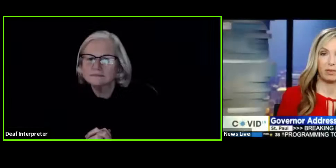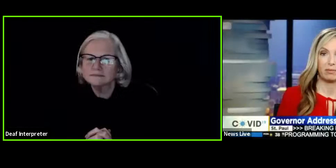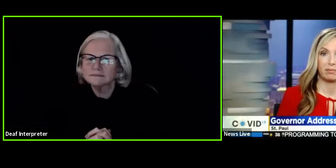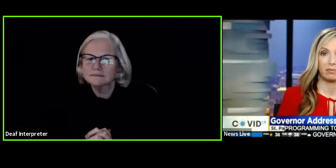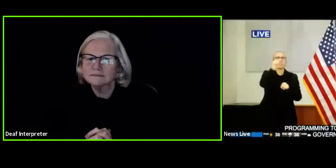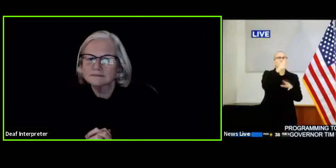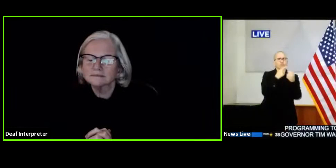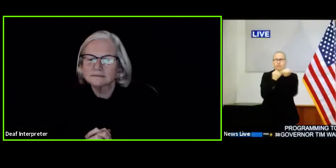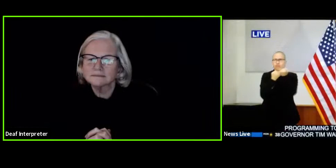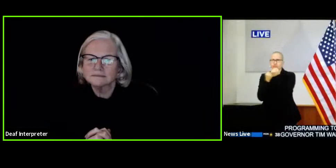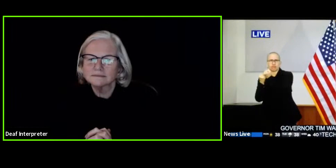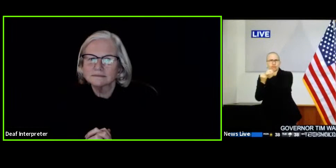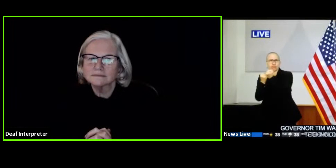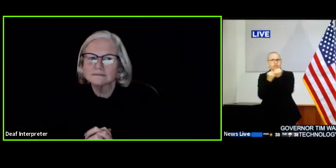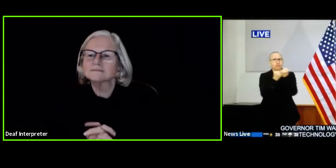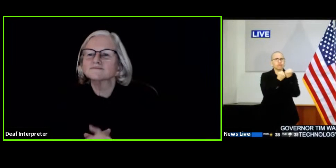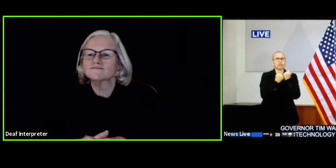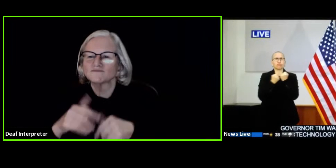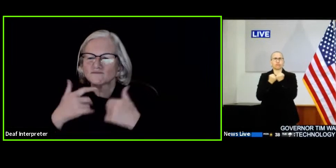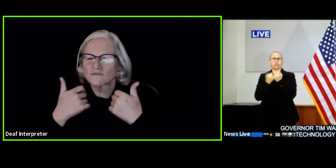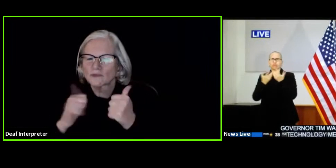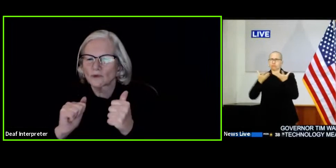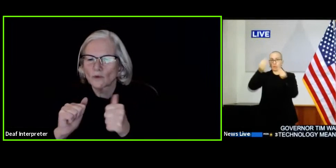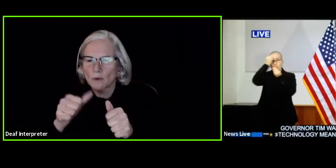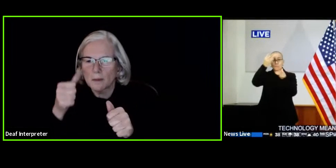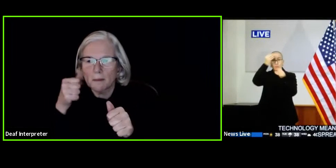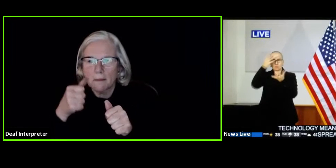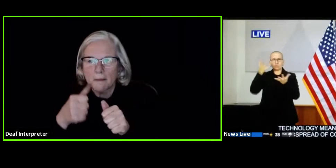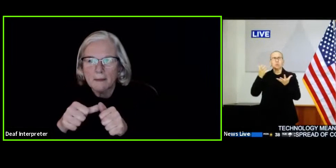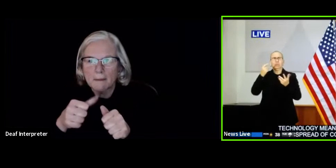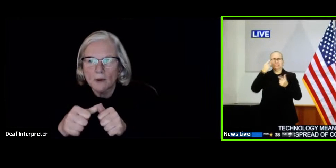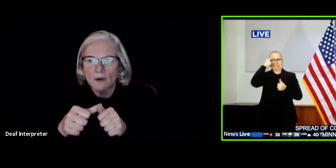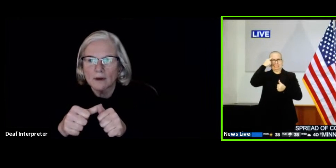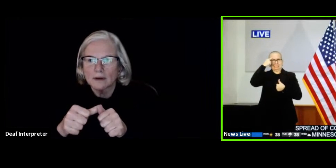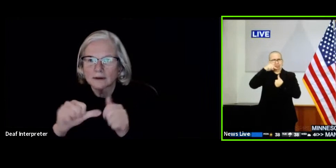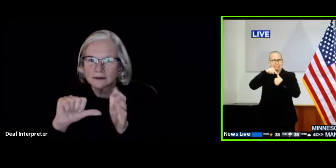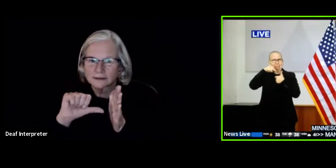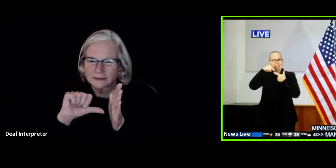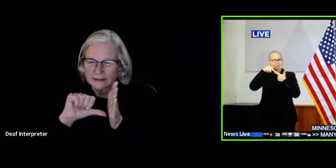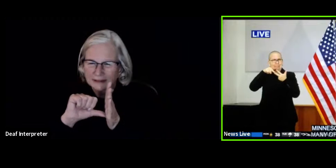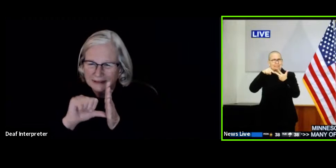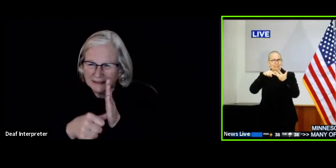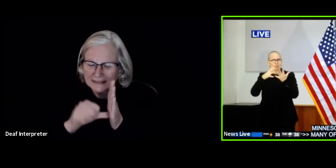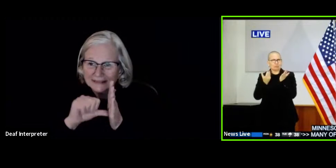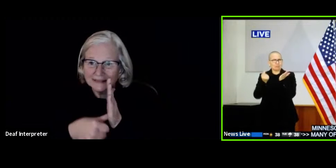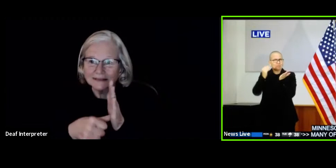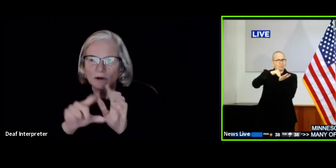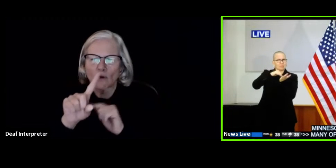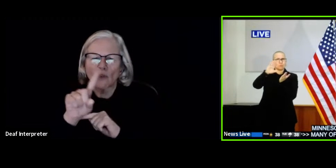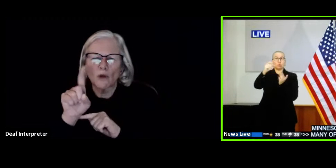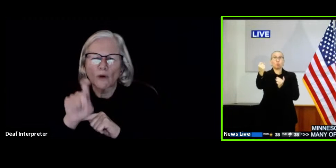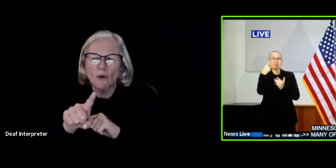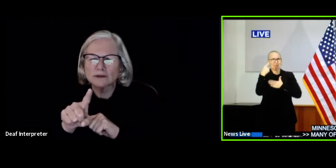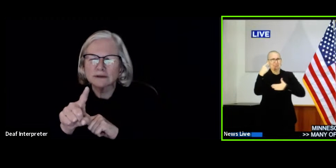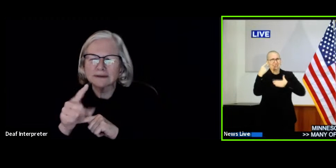≫ Governor Walz: GOOD AFTERNOON, MINNESOTA AND GOOD AFTERNOON TO OUR REPORTERS. WE ARE POOLING REPORTERS WHICH MEANS THEY ARE HELPING THEIR COLLEAGUES SO WE'LL BE